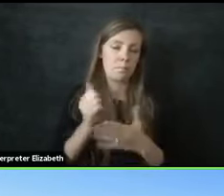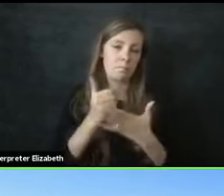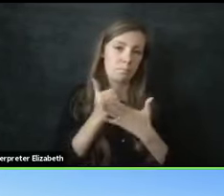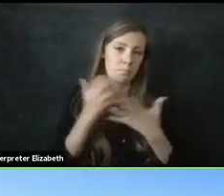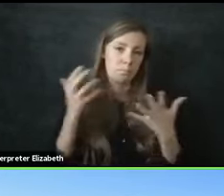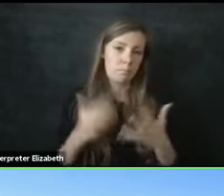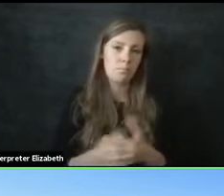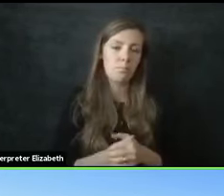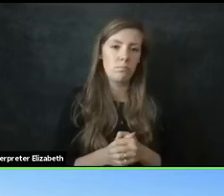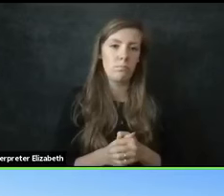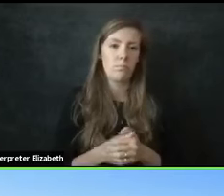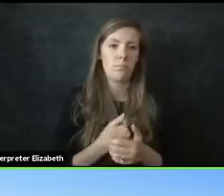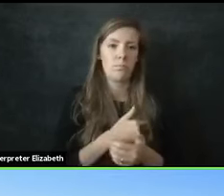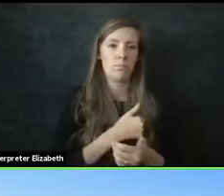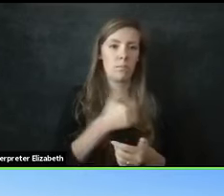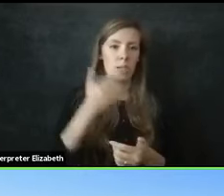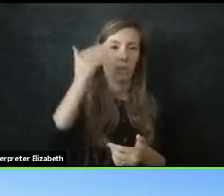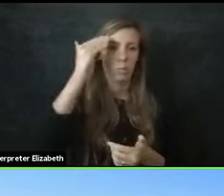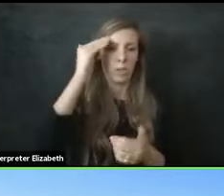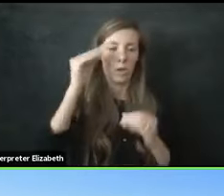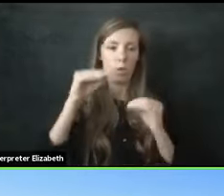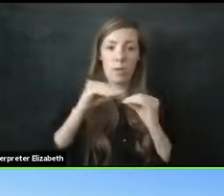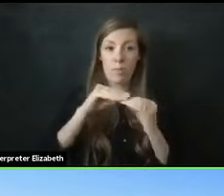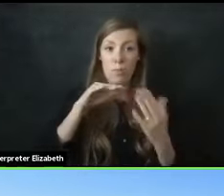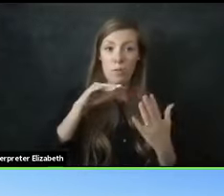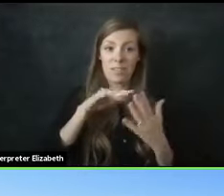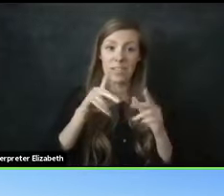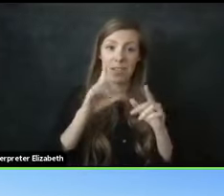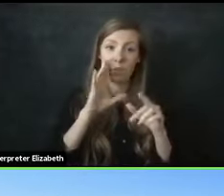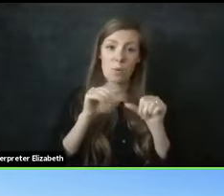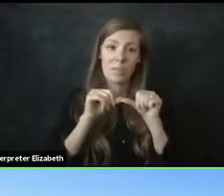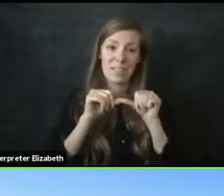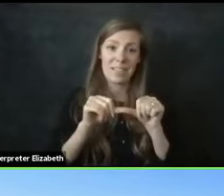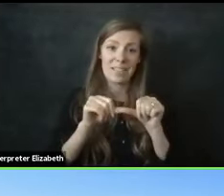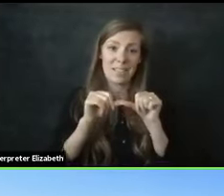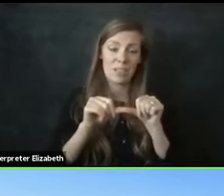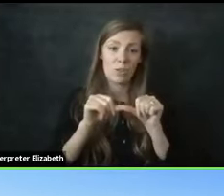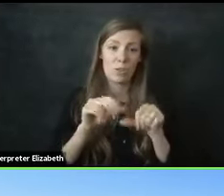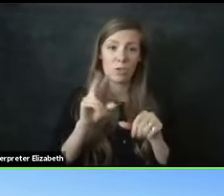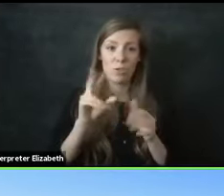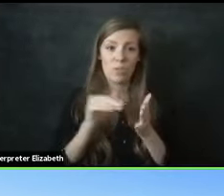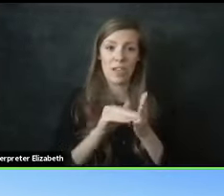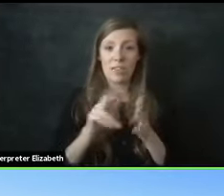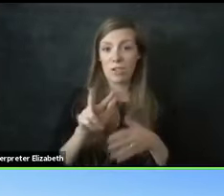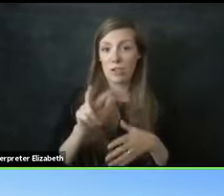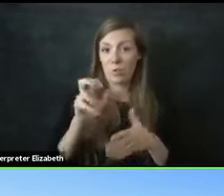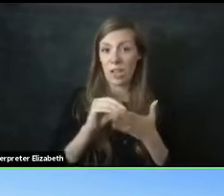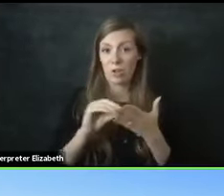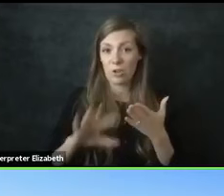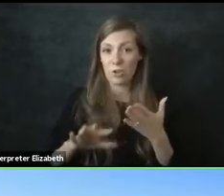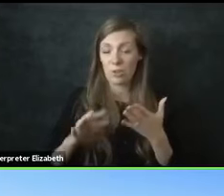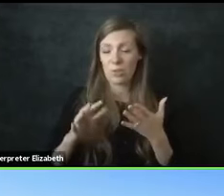In addition, we know that more studies are continuing and there are 2300 children who are continuing to be studied, and that